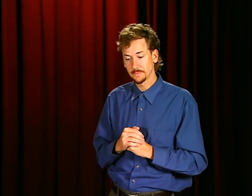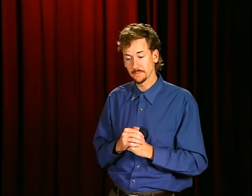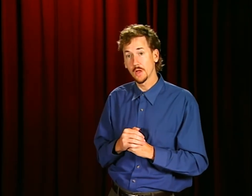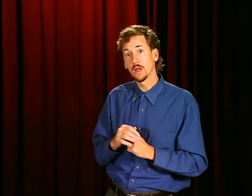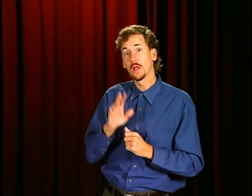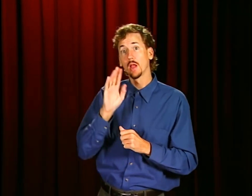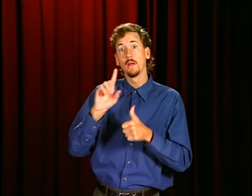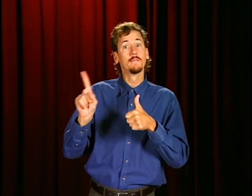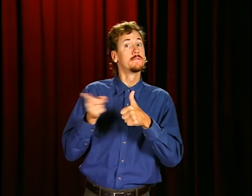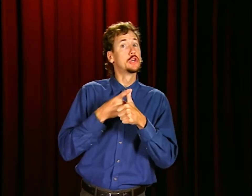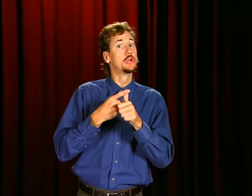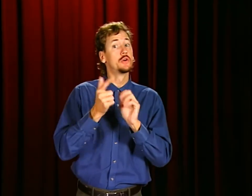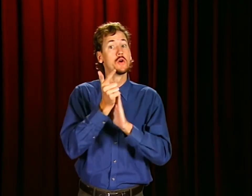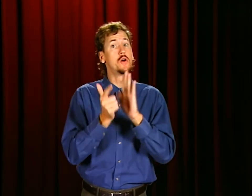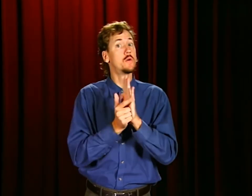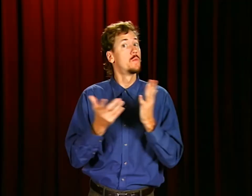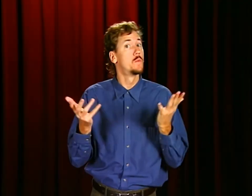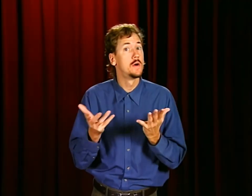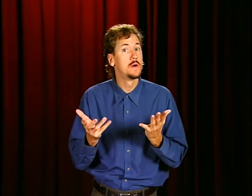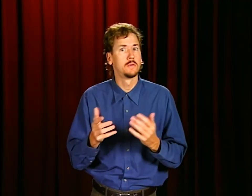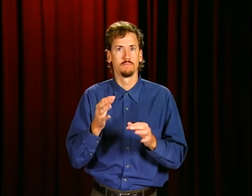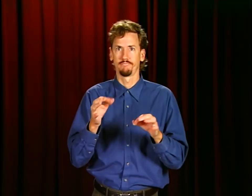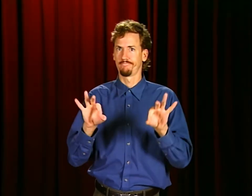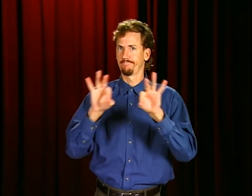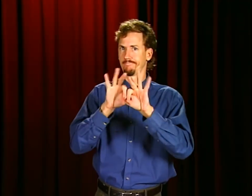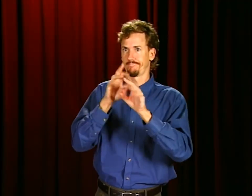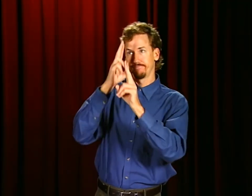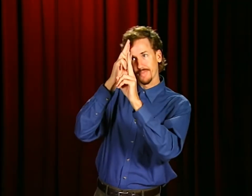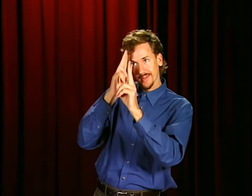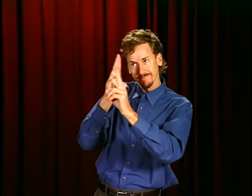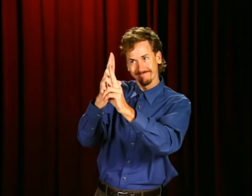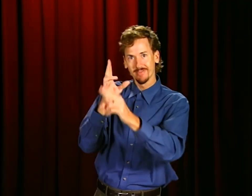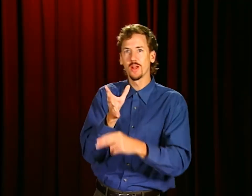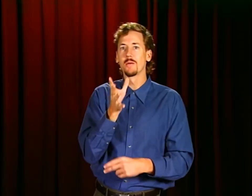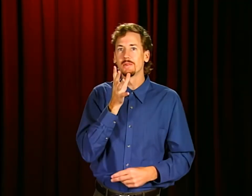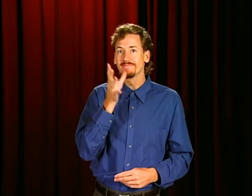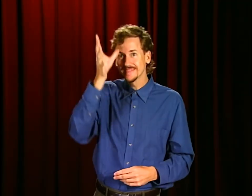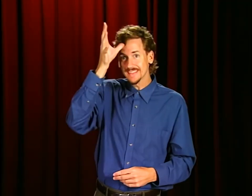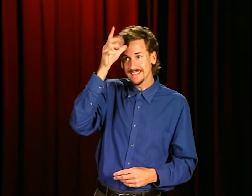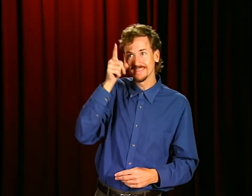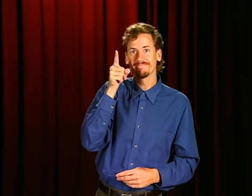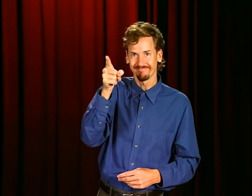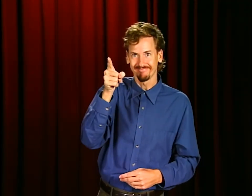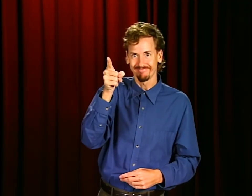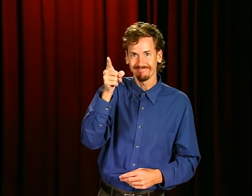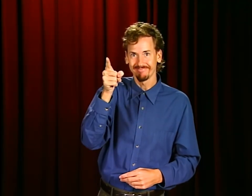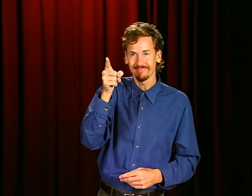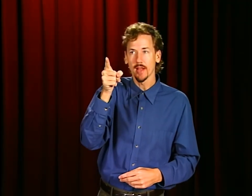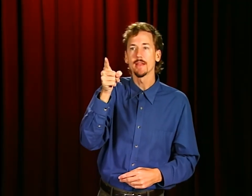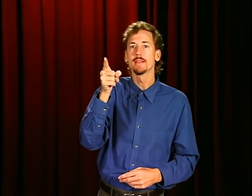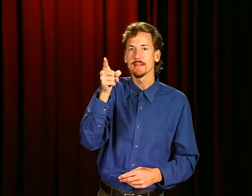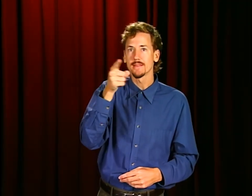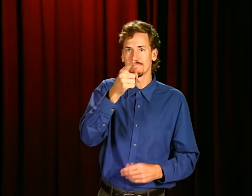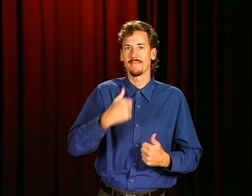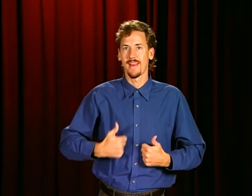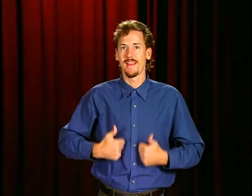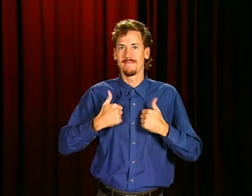HA-HA. HEH, HEH. OH. HA-HA-HA-HA. HE-HE-HEE. (ALL) NEEDS A SMALL ADJUSTMENT.